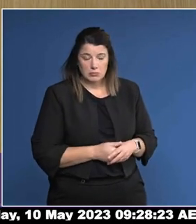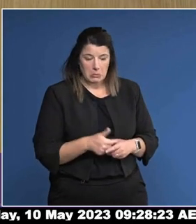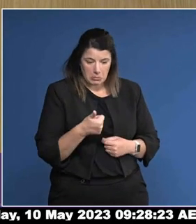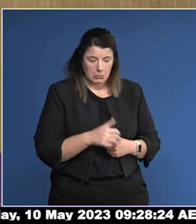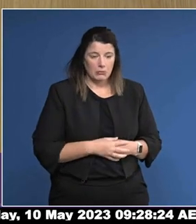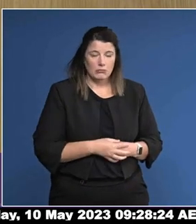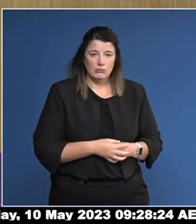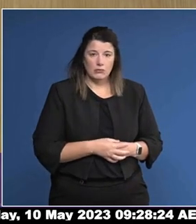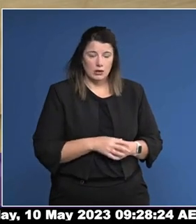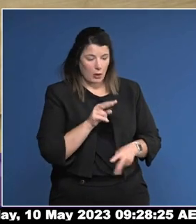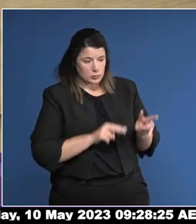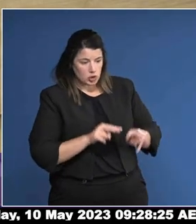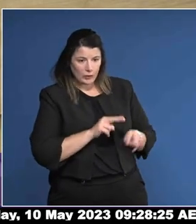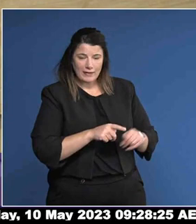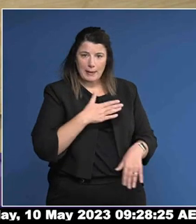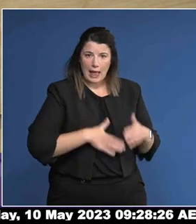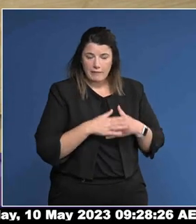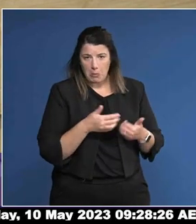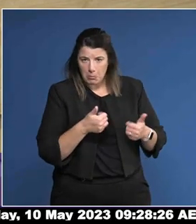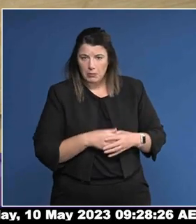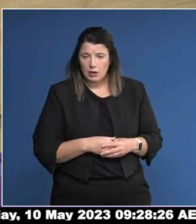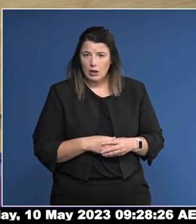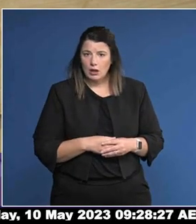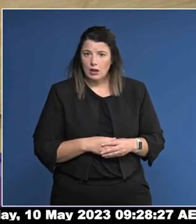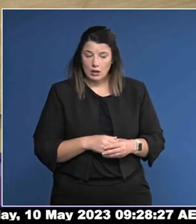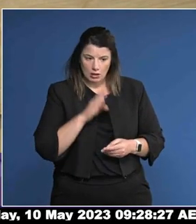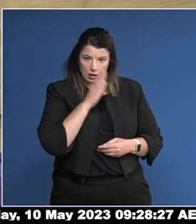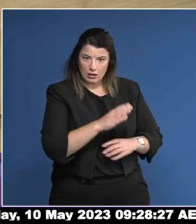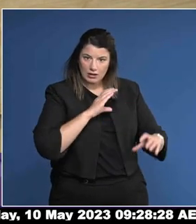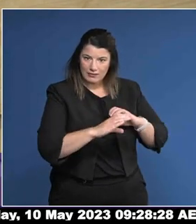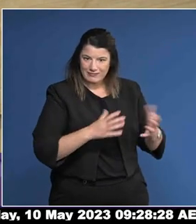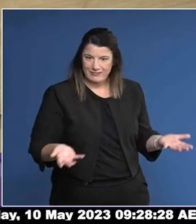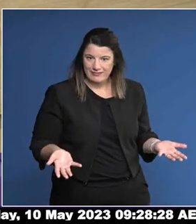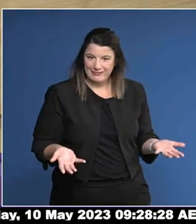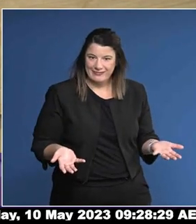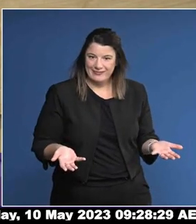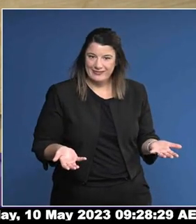it's another thing to have direct communication, and communication in a manner